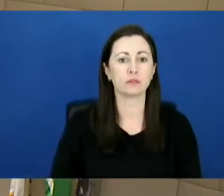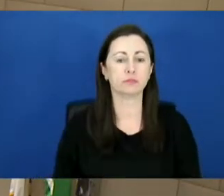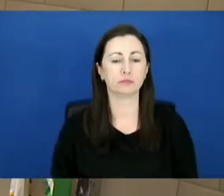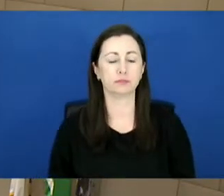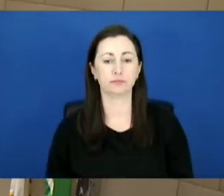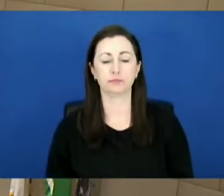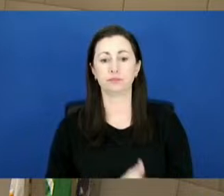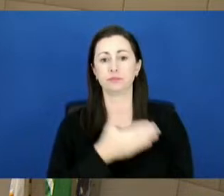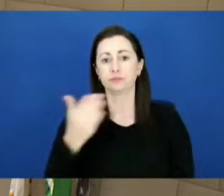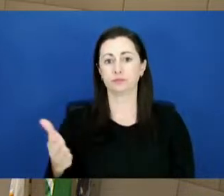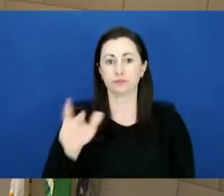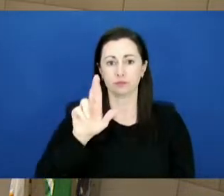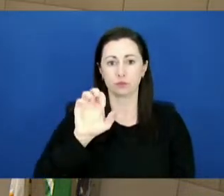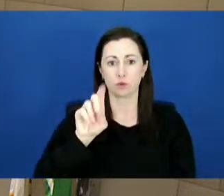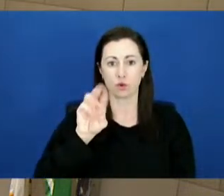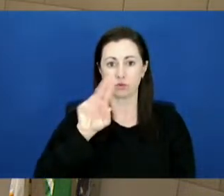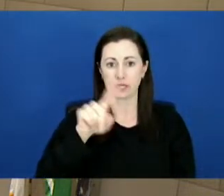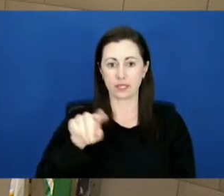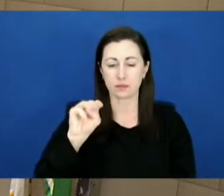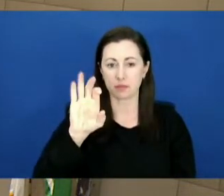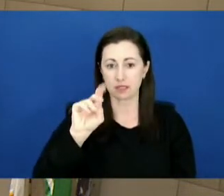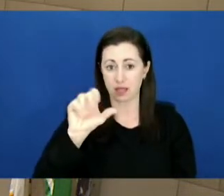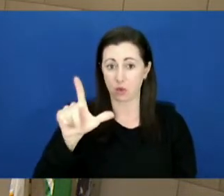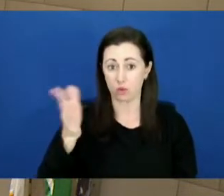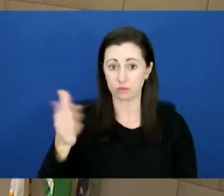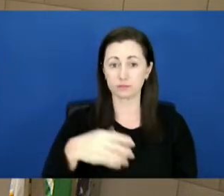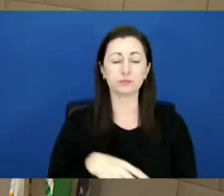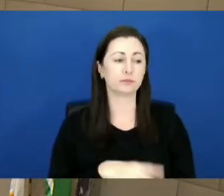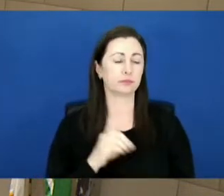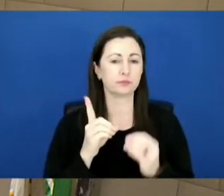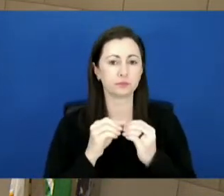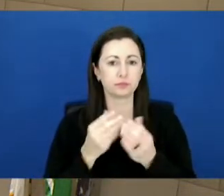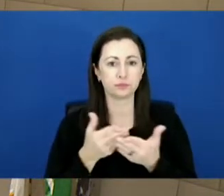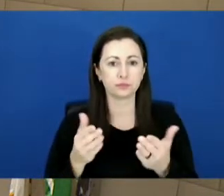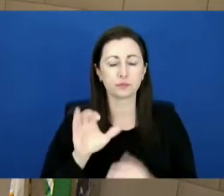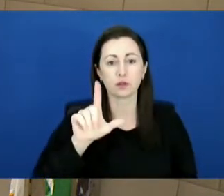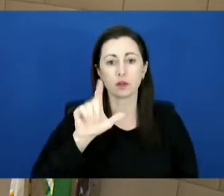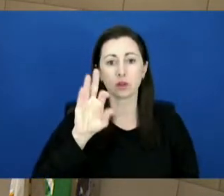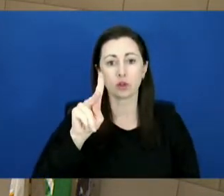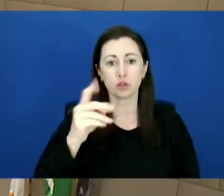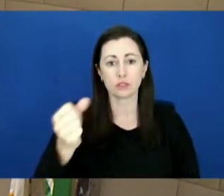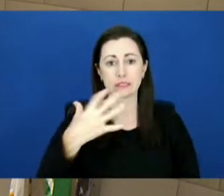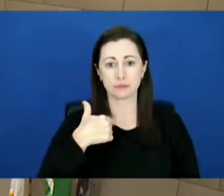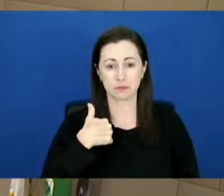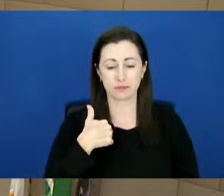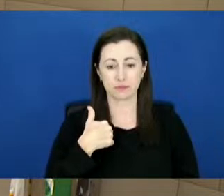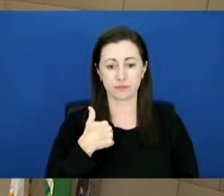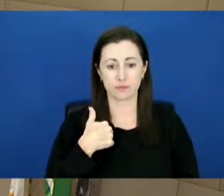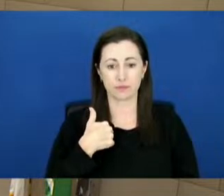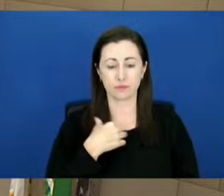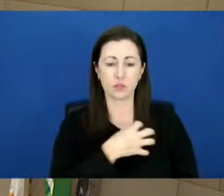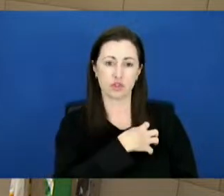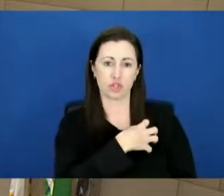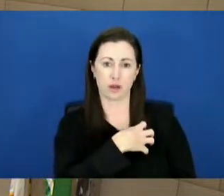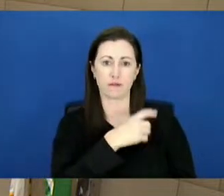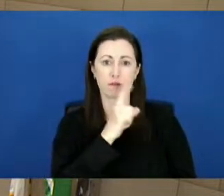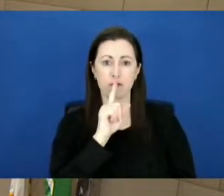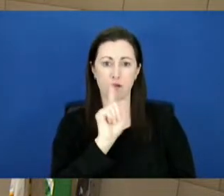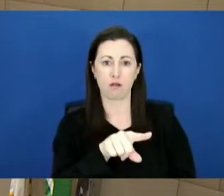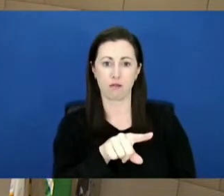WE GET IT BACK. SO MOVED, MR. CHAIRMAN. COMMISSIONER RODRIGUEZ-MCDOWELL.